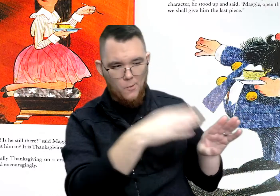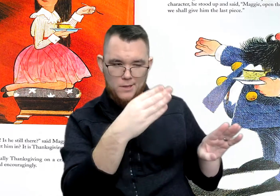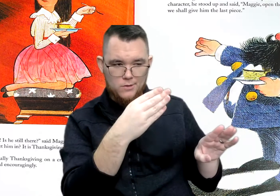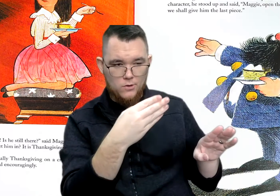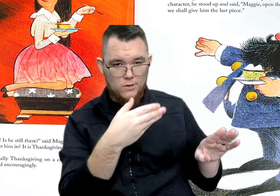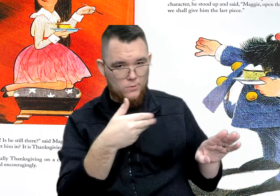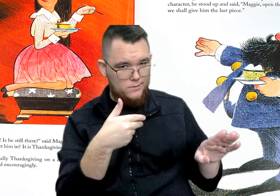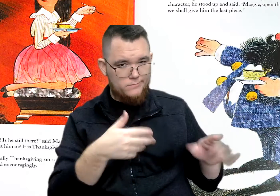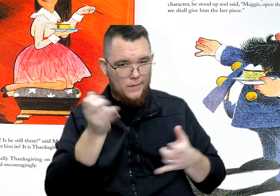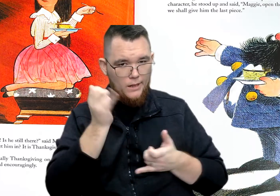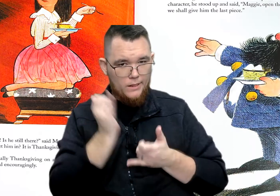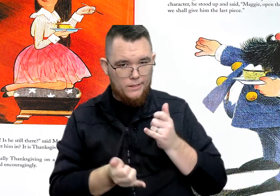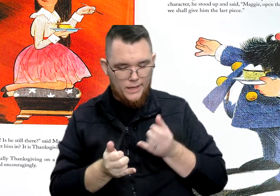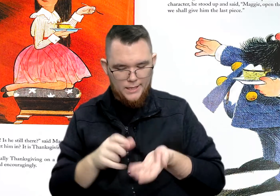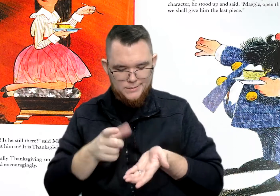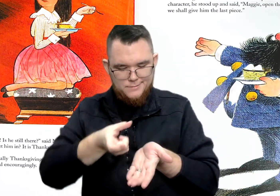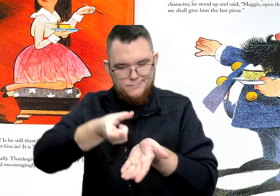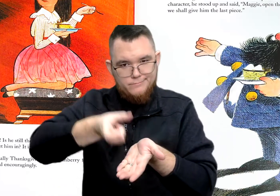him the last piece.”